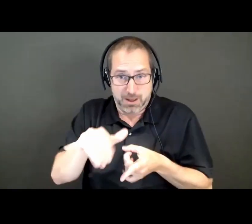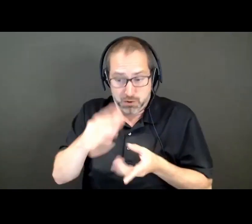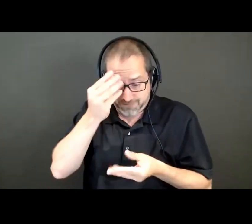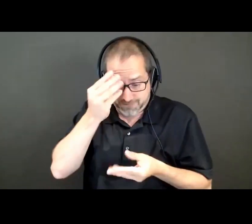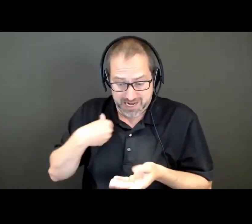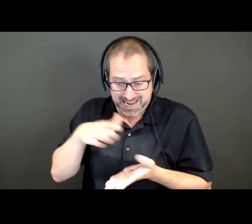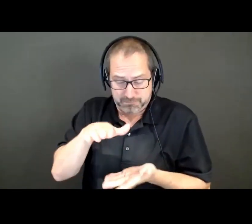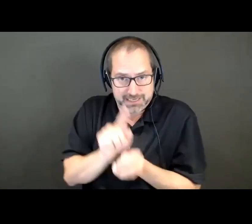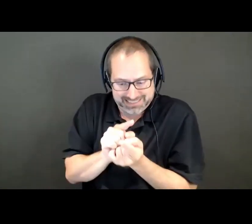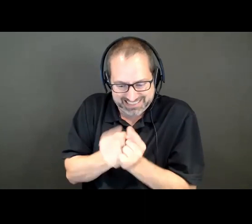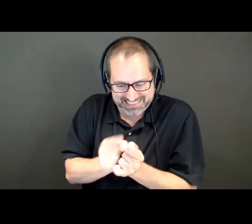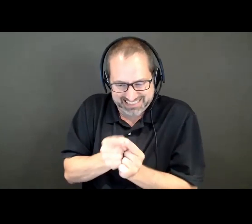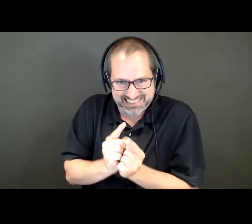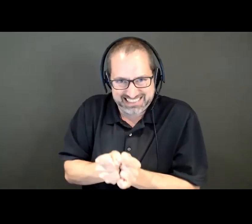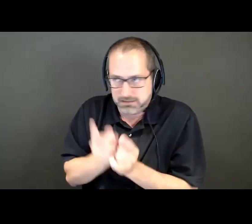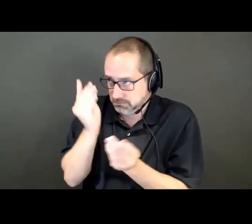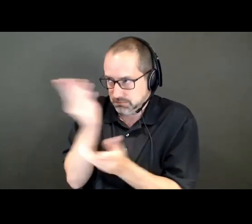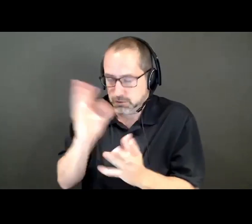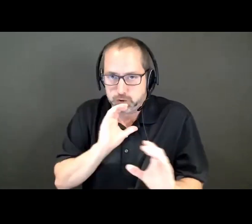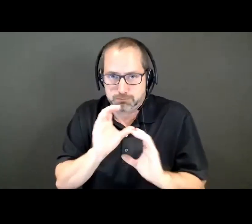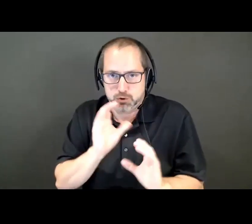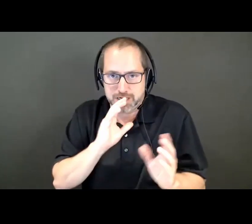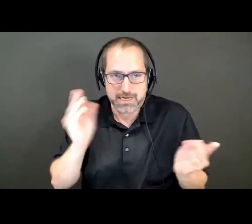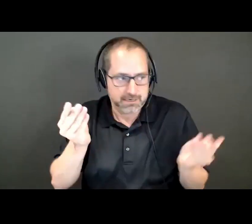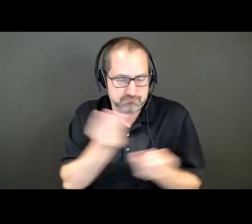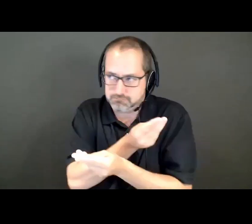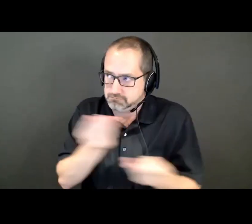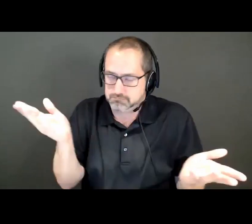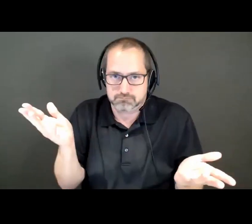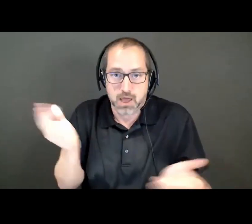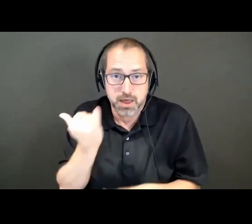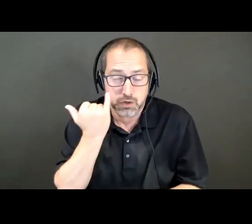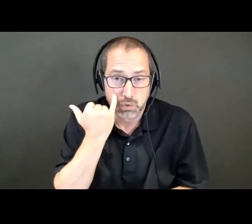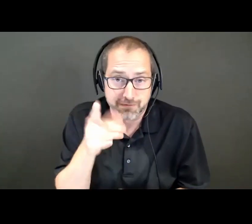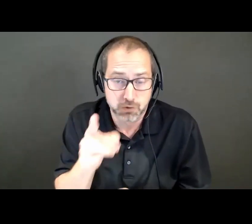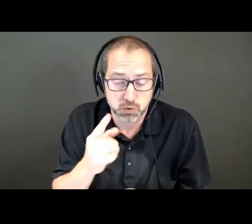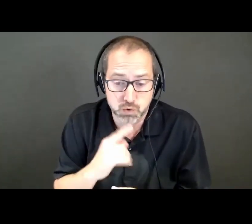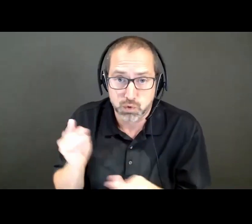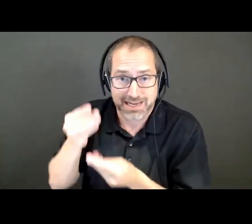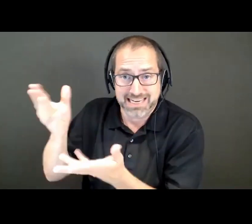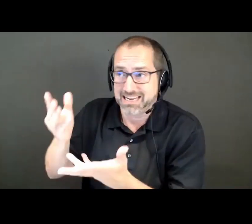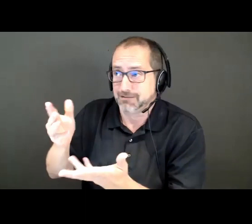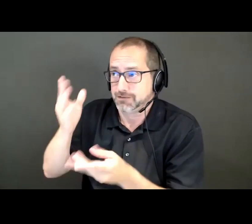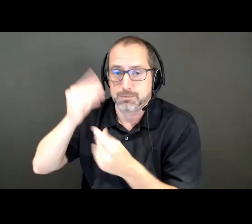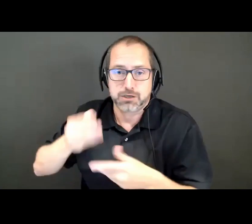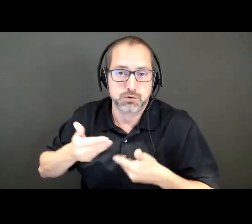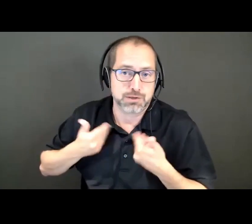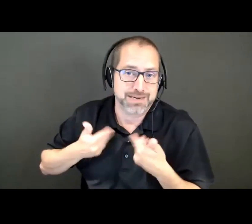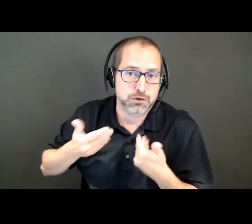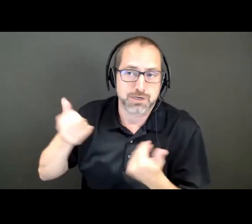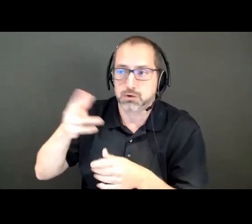key elements. And if you pass the information to the ministry or to the head of an organization